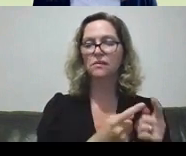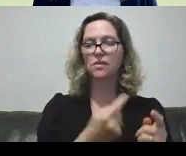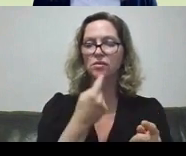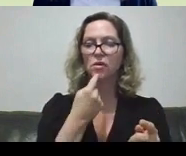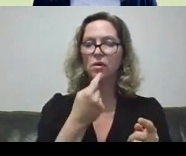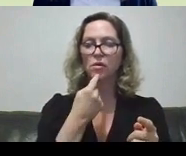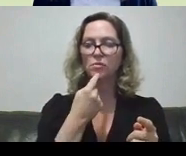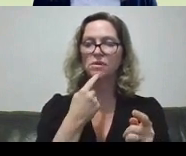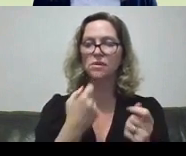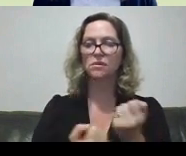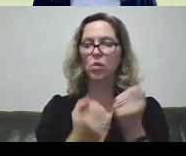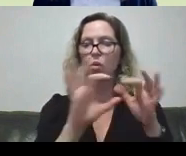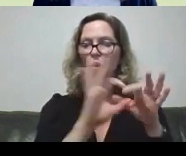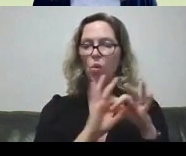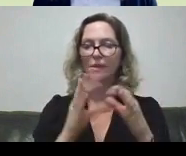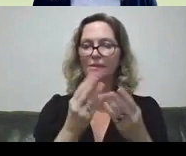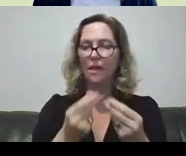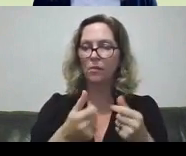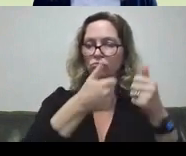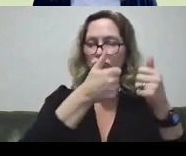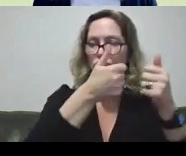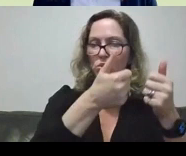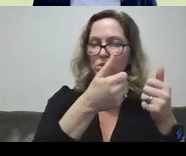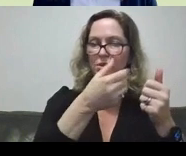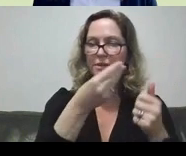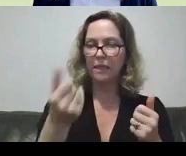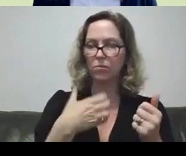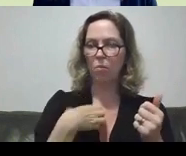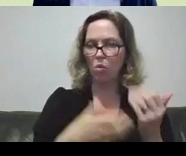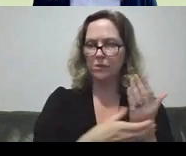support coordinators and you need to find